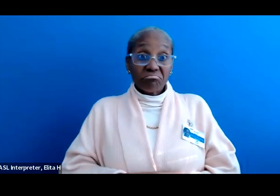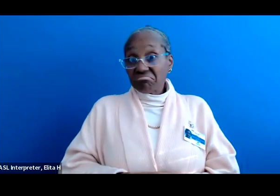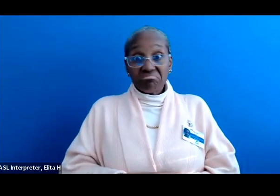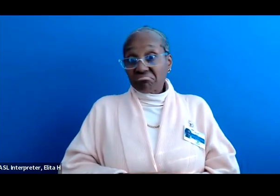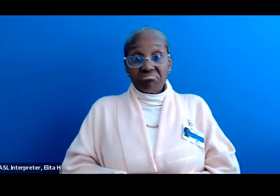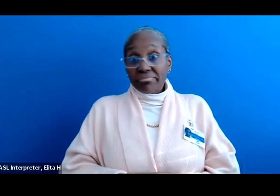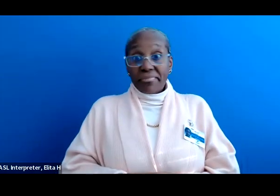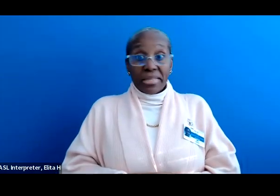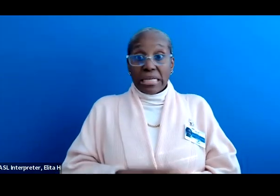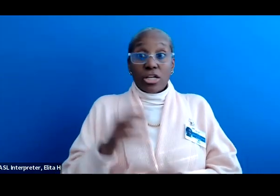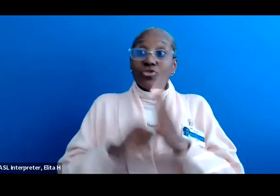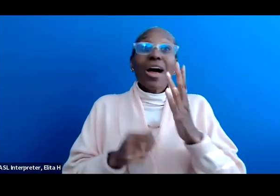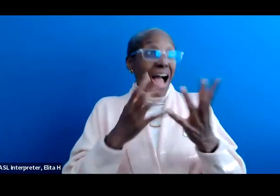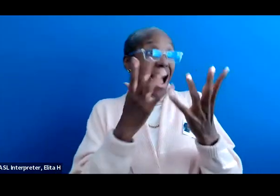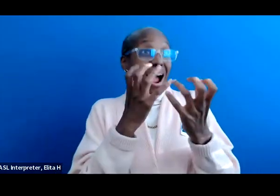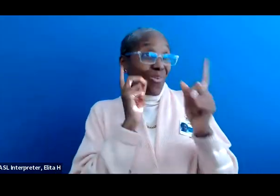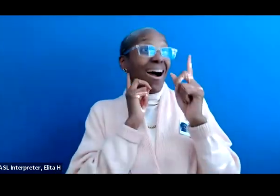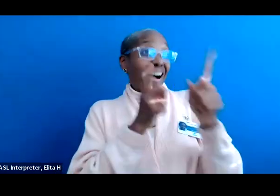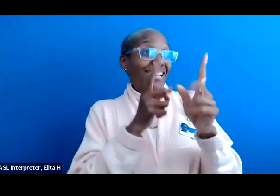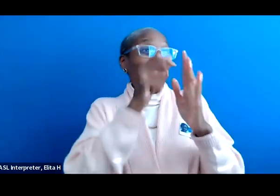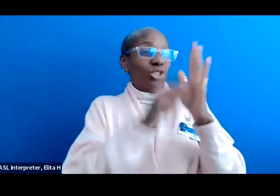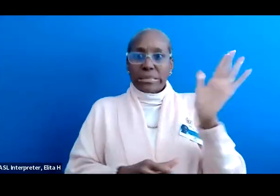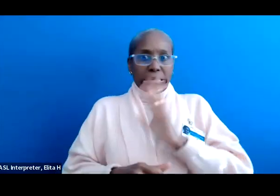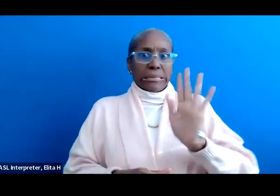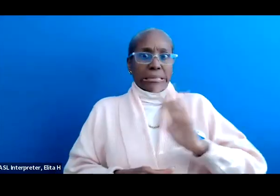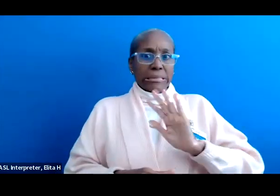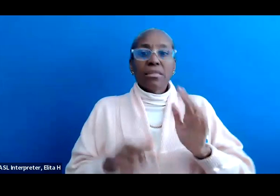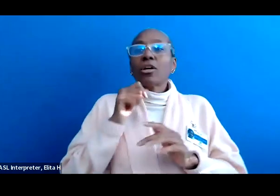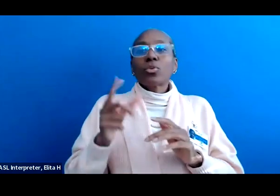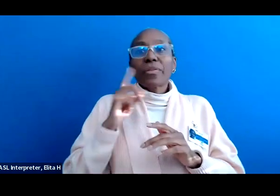that you want to strive for. It's not something you should think about second nature.